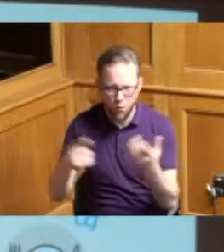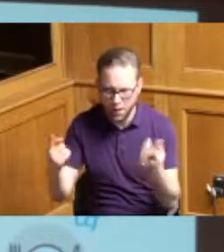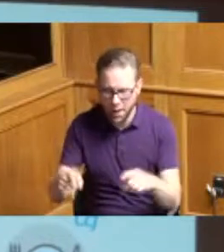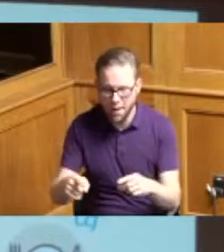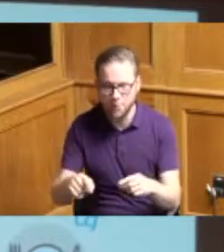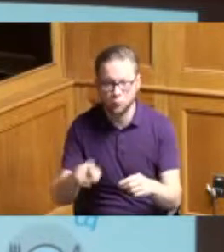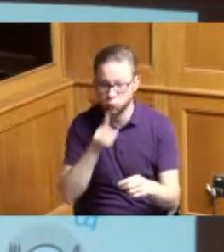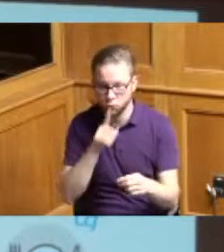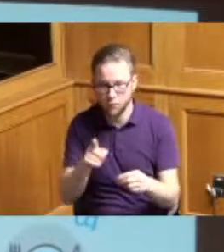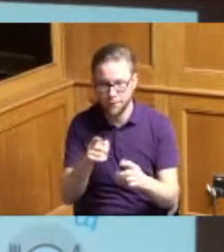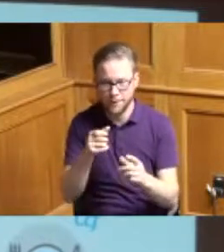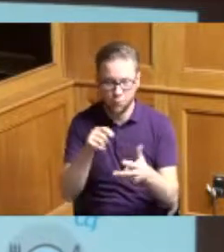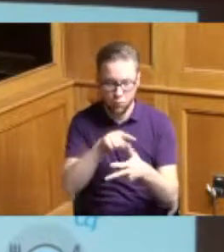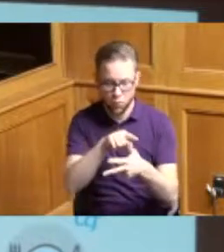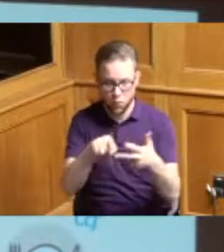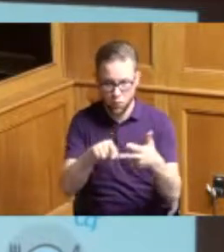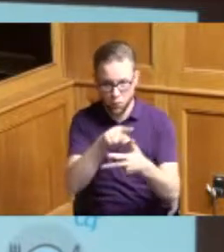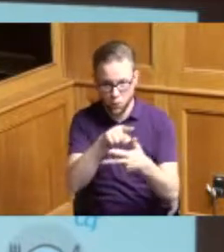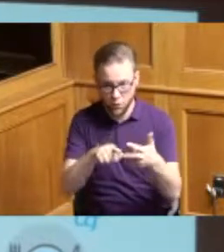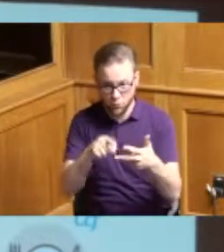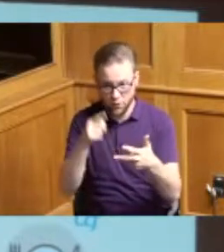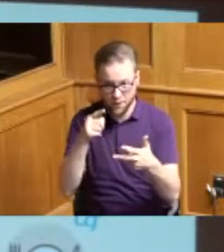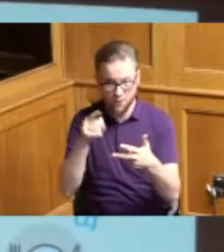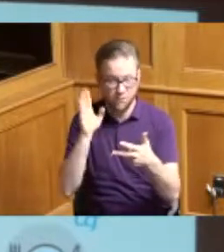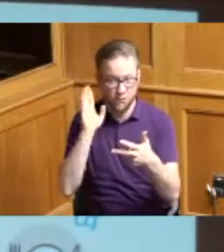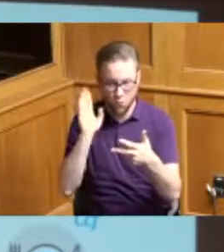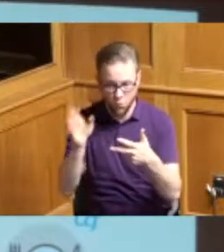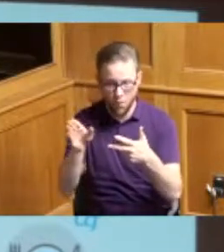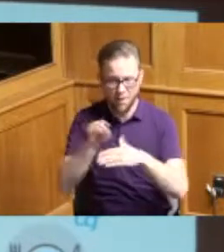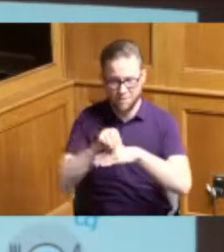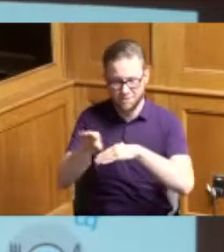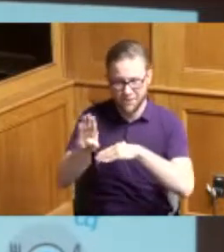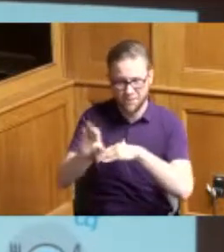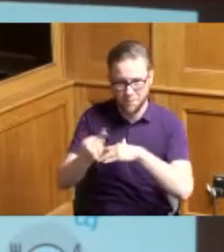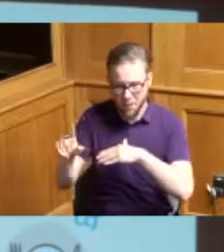what a customer's total wastewater charge so wastewater being again sanitary sewer plus